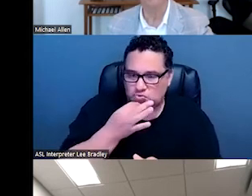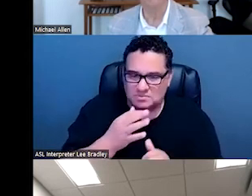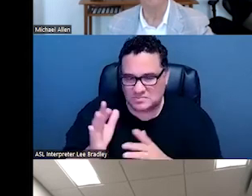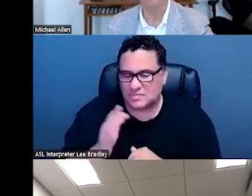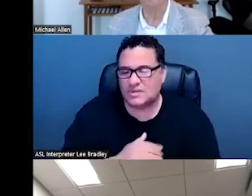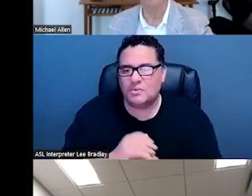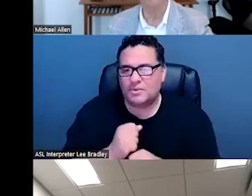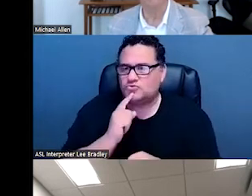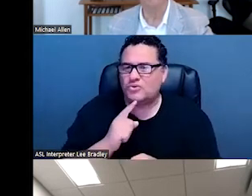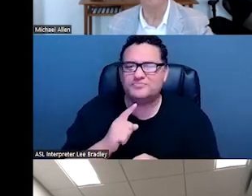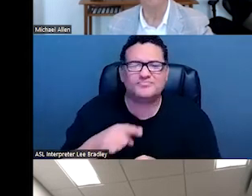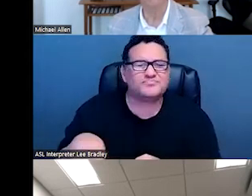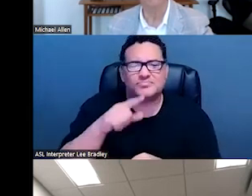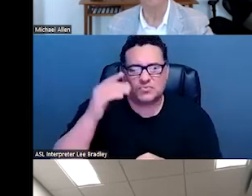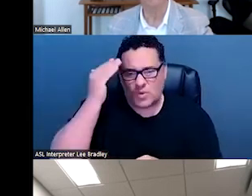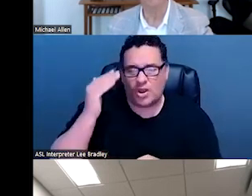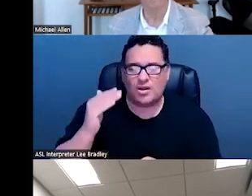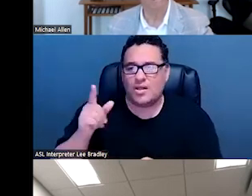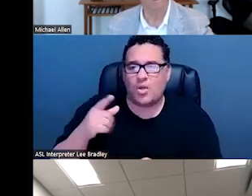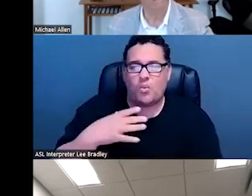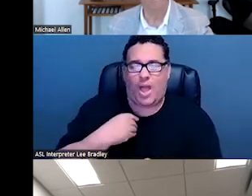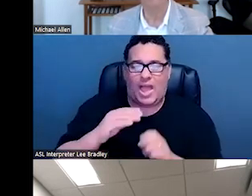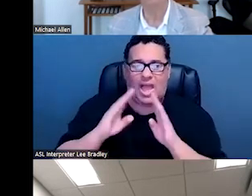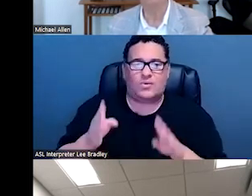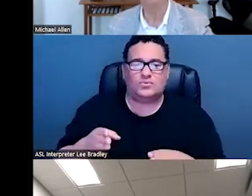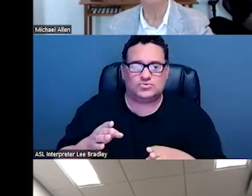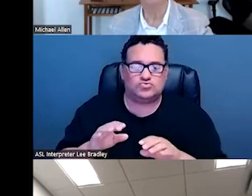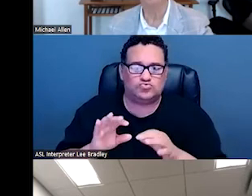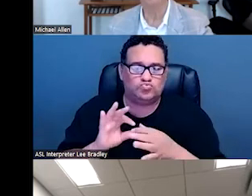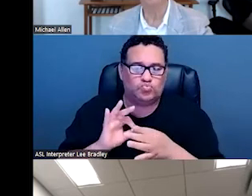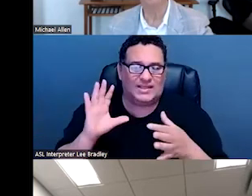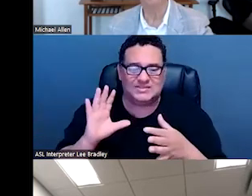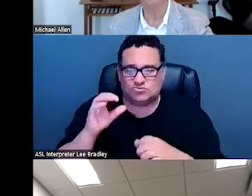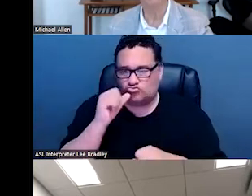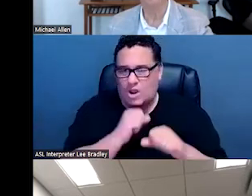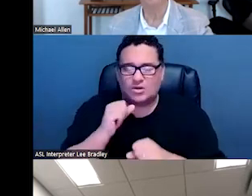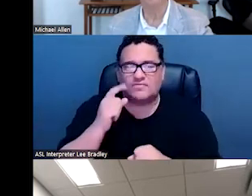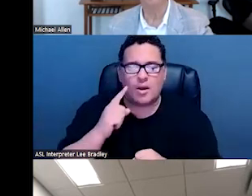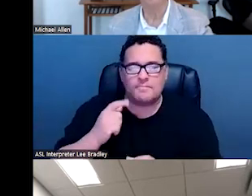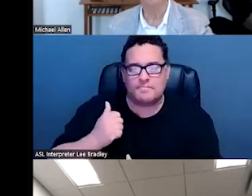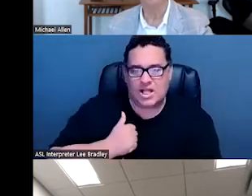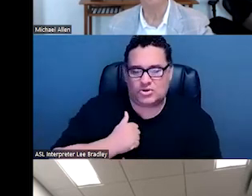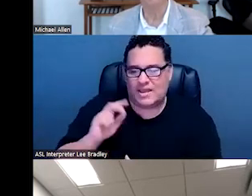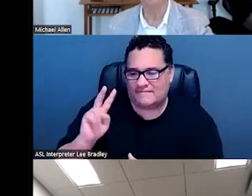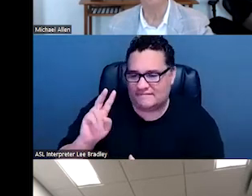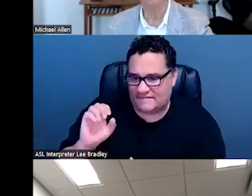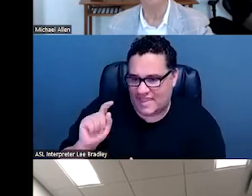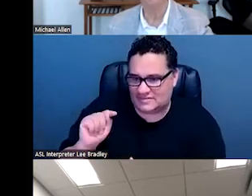PART OF THE WHITE HOUSE'S RELEASED STRATEGY ON MILITARY AND VETERAN SUICIDE PREVENTION, IT,